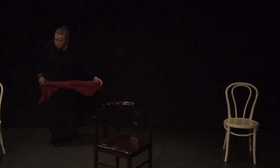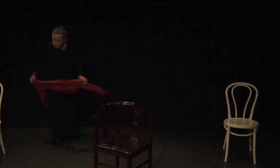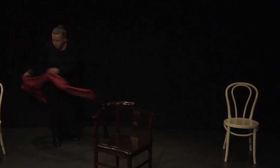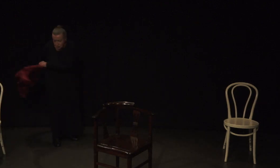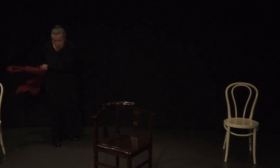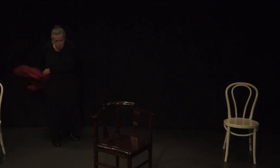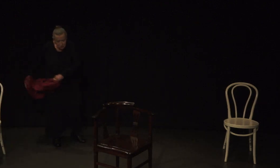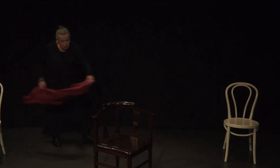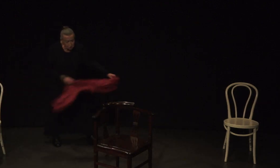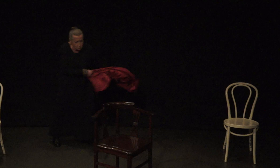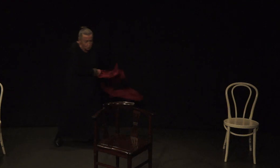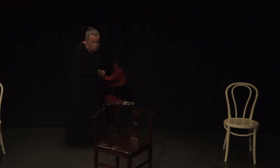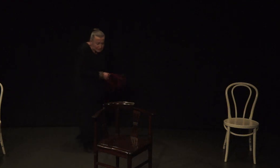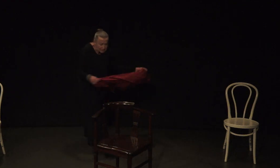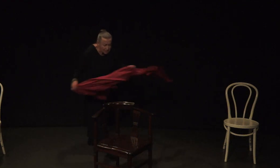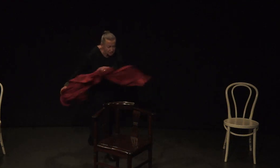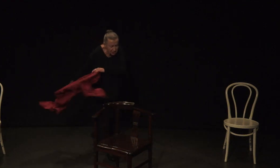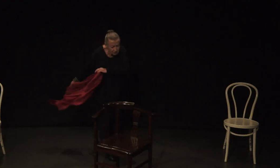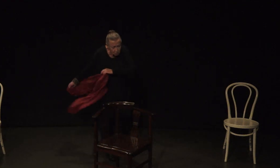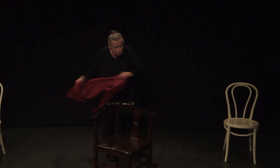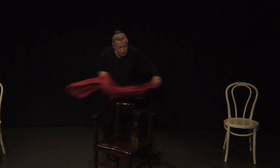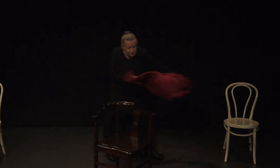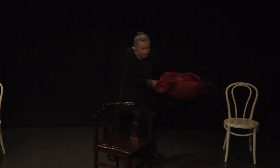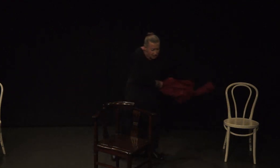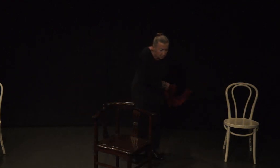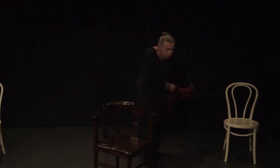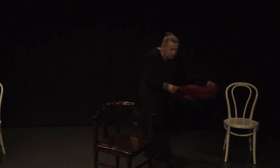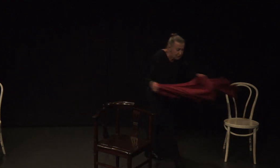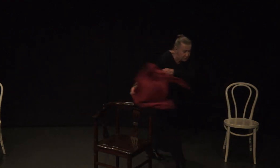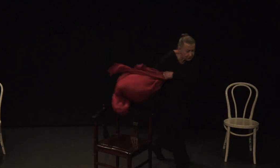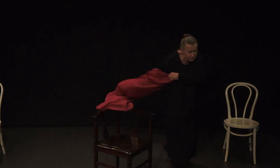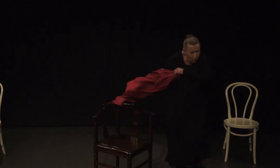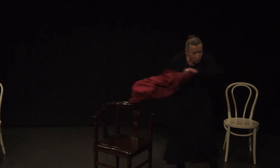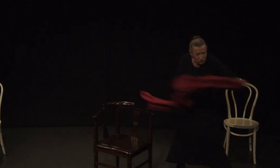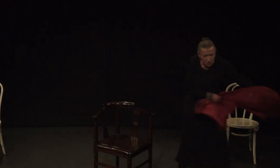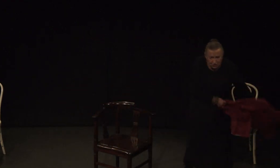At last they galloped off, all in row, hollering loudly: